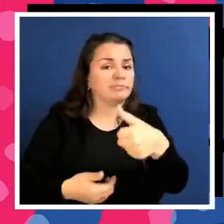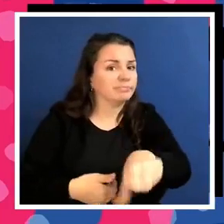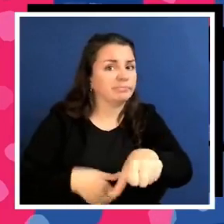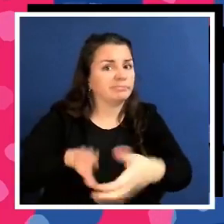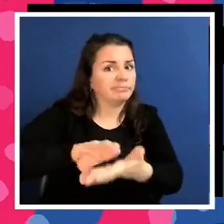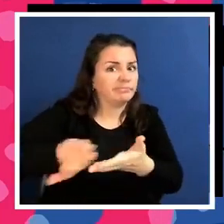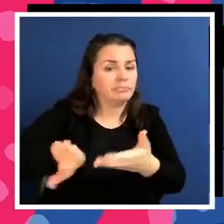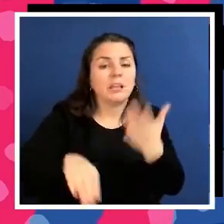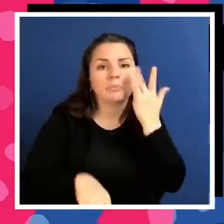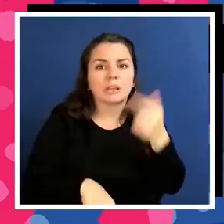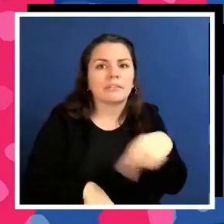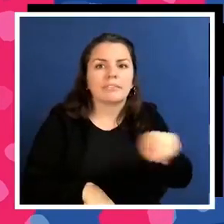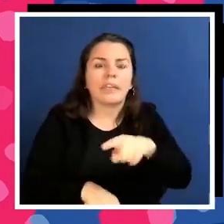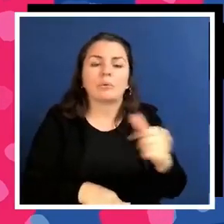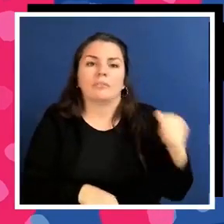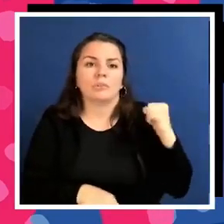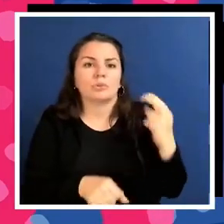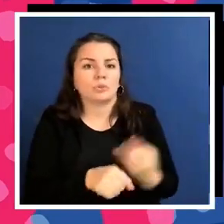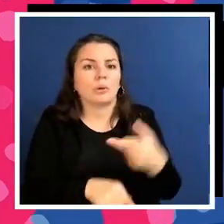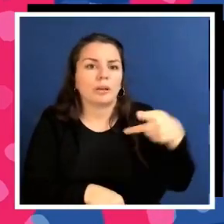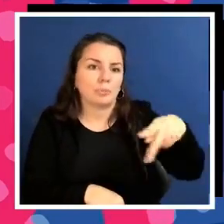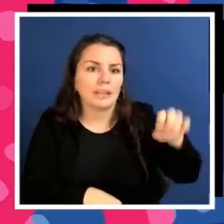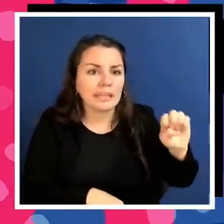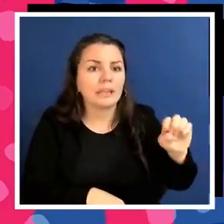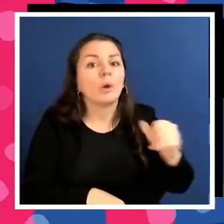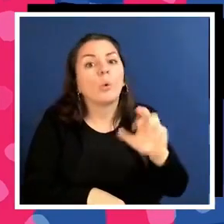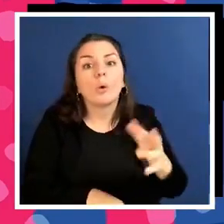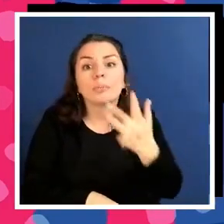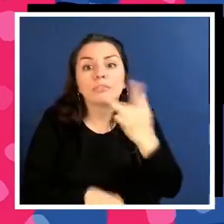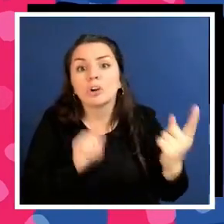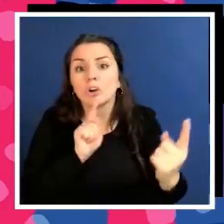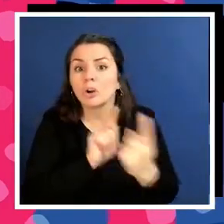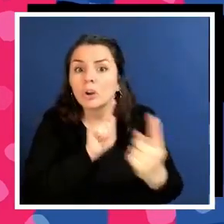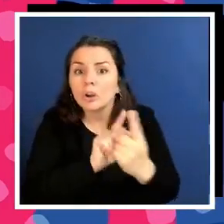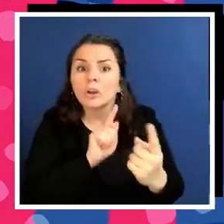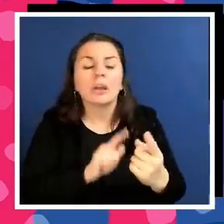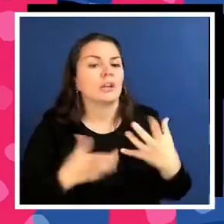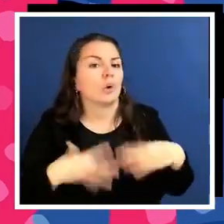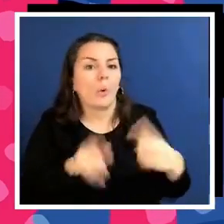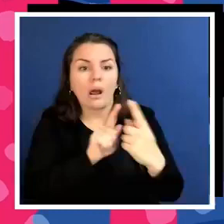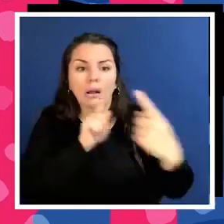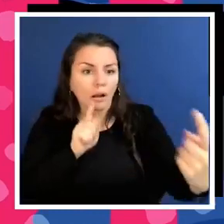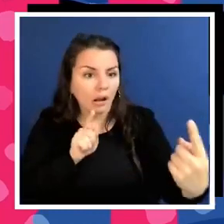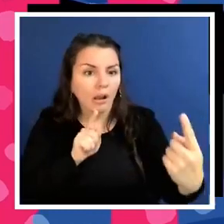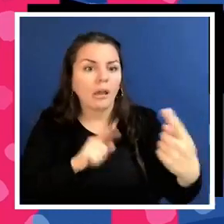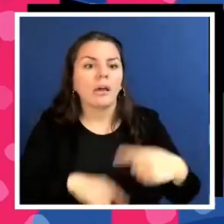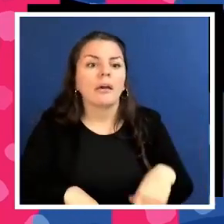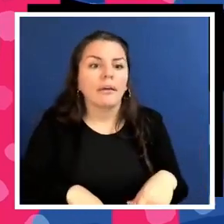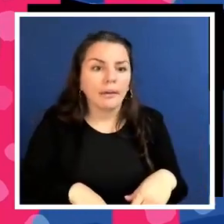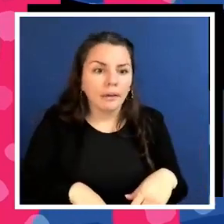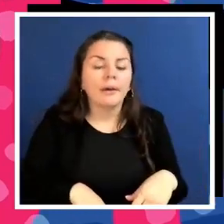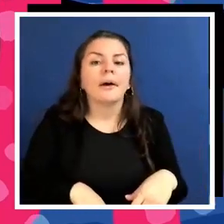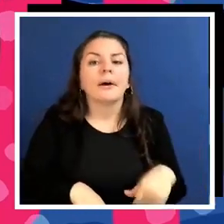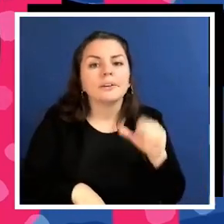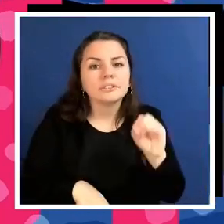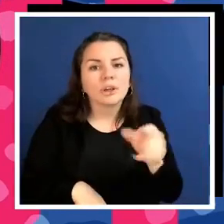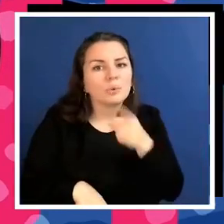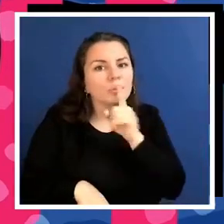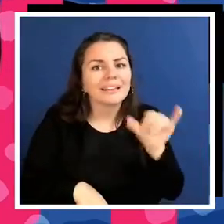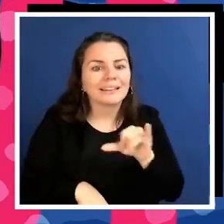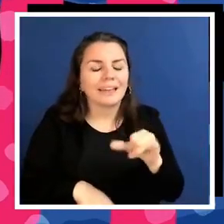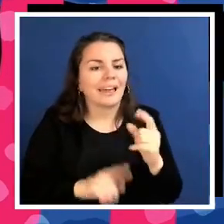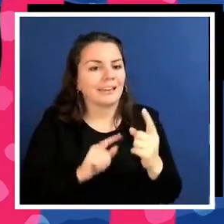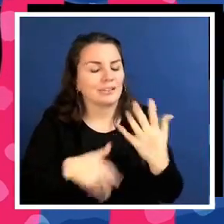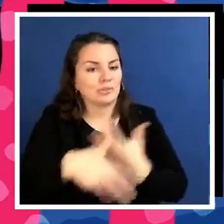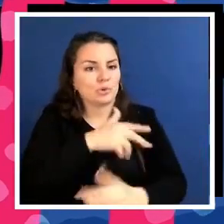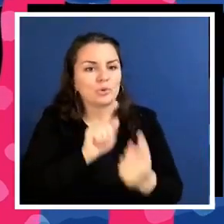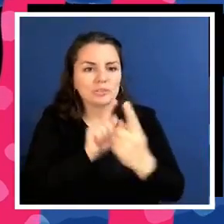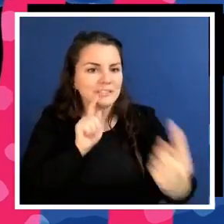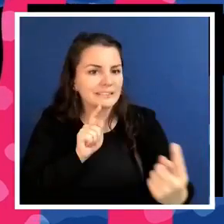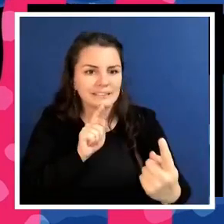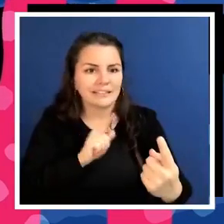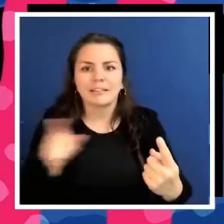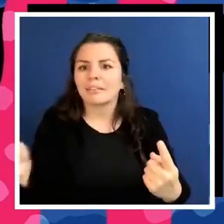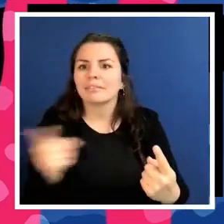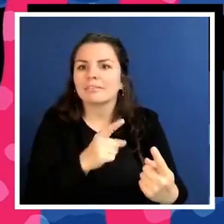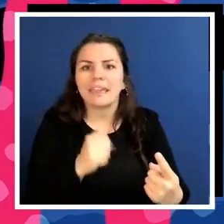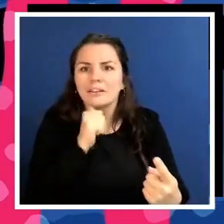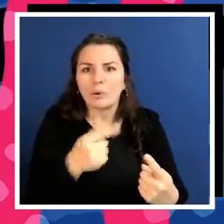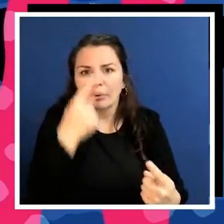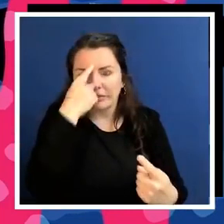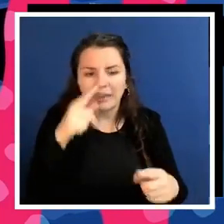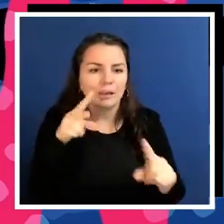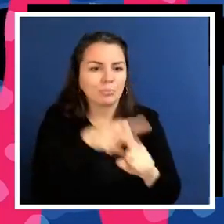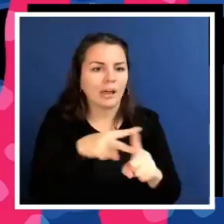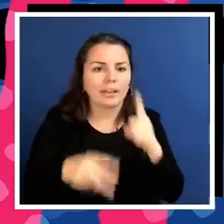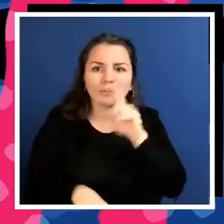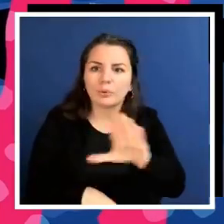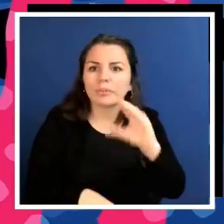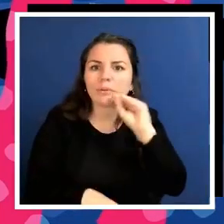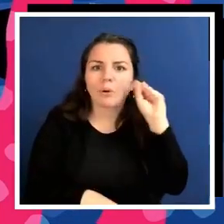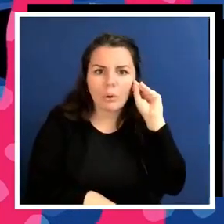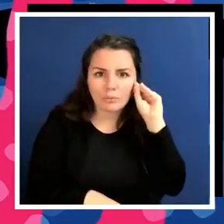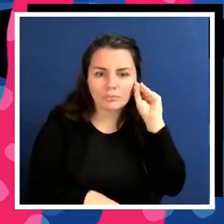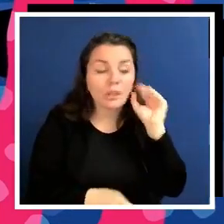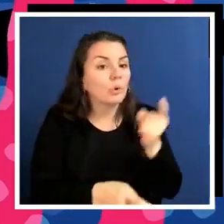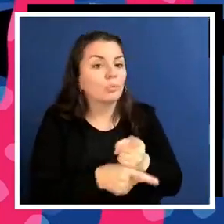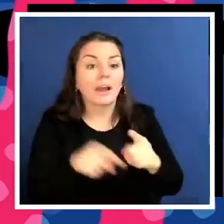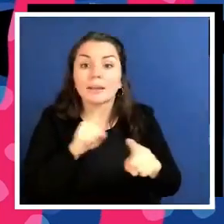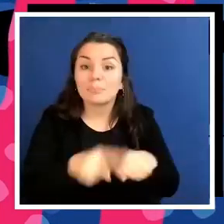HOUSE SO IT MAKES IT HARDER TO